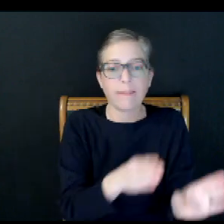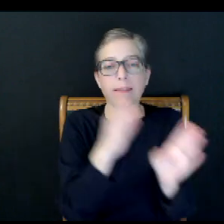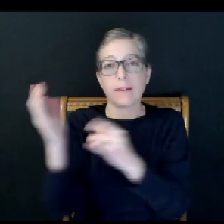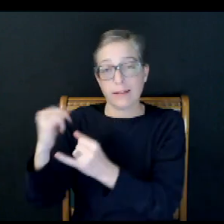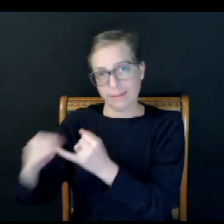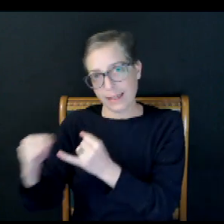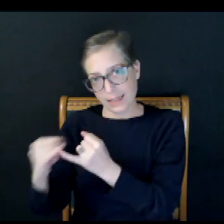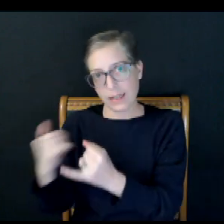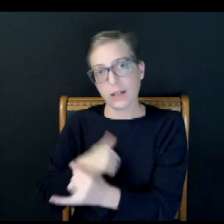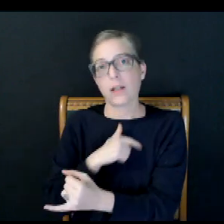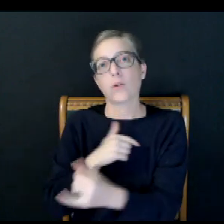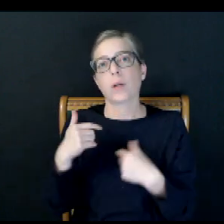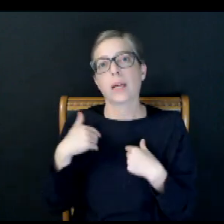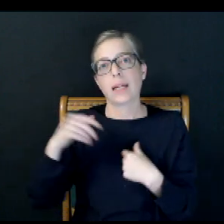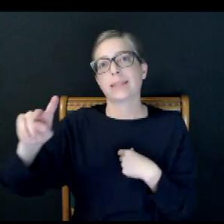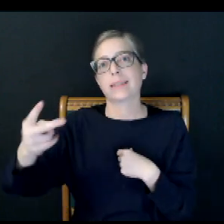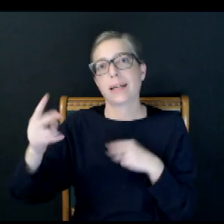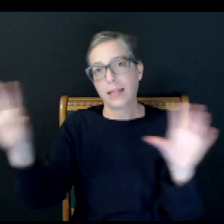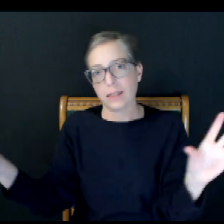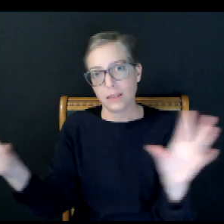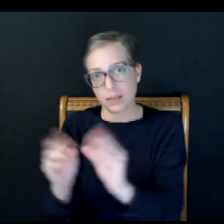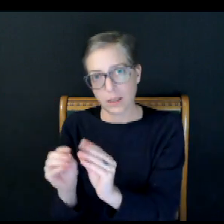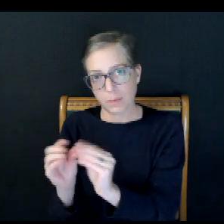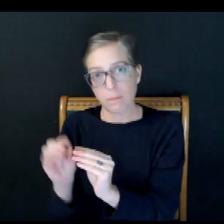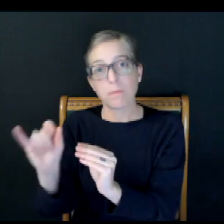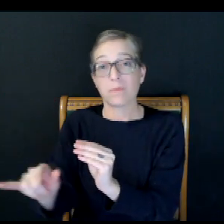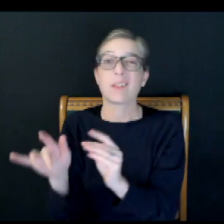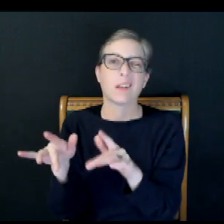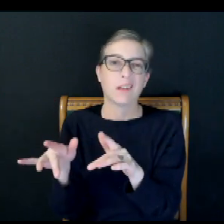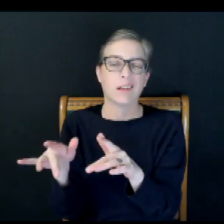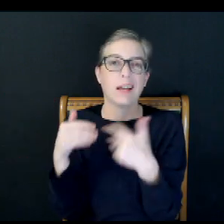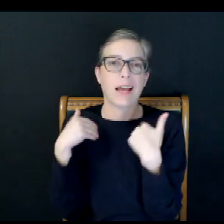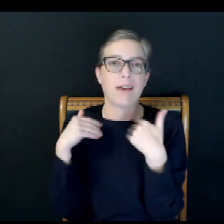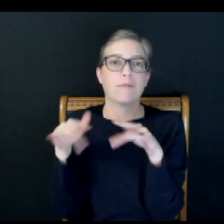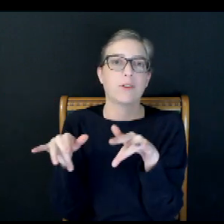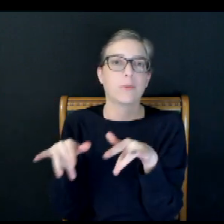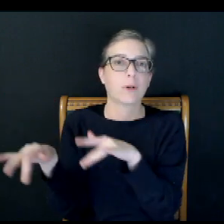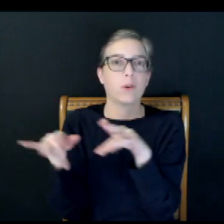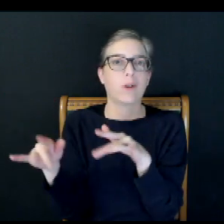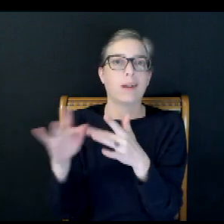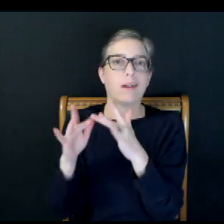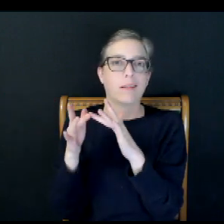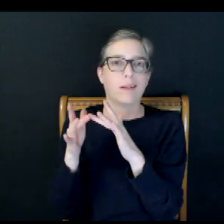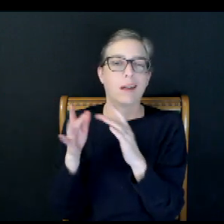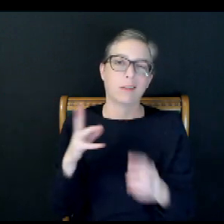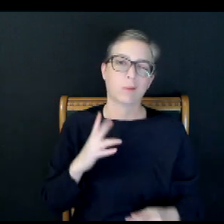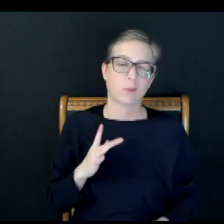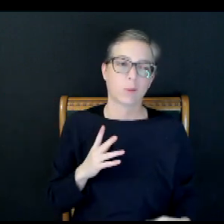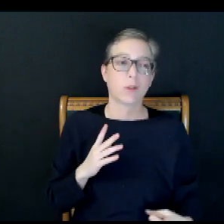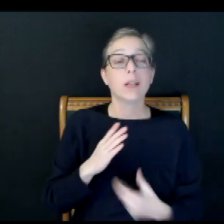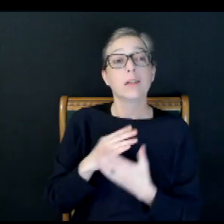it's recorded online on the website I shared and it's pretty cool. We had some of the organizations we worked with come and talk about how